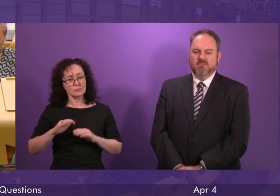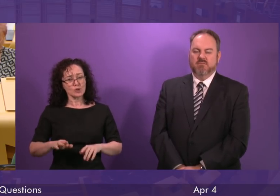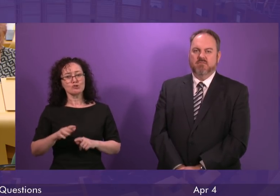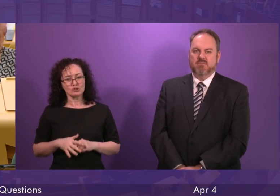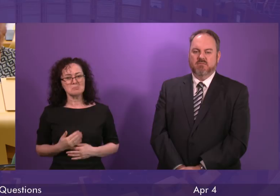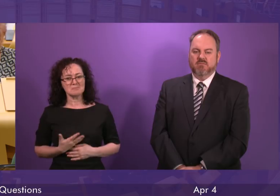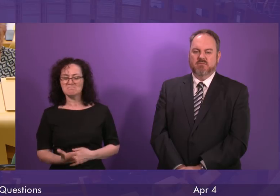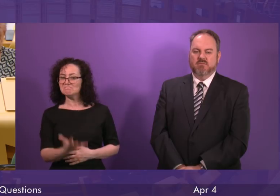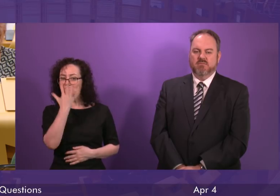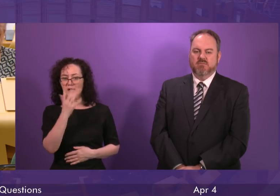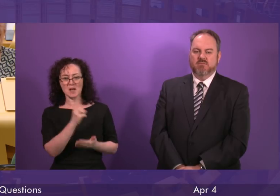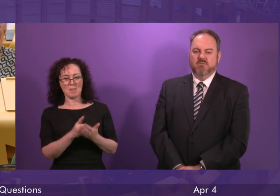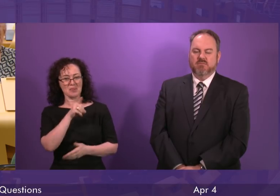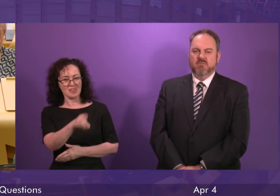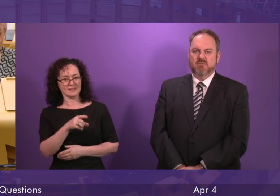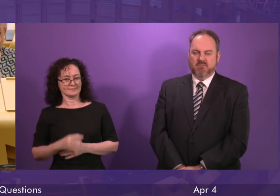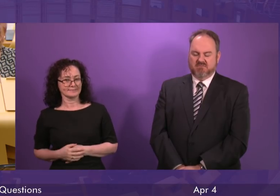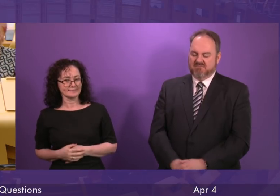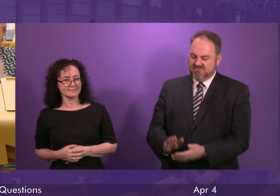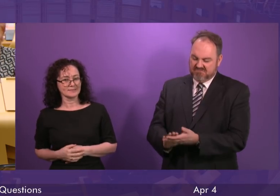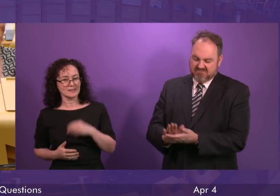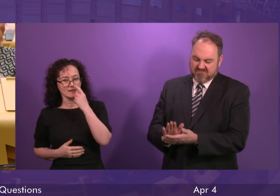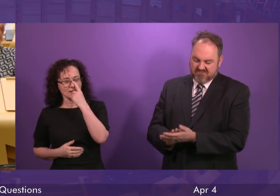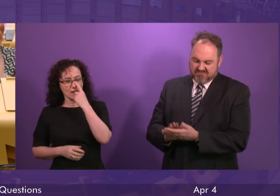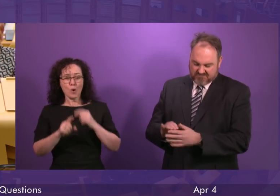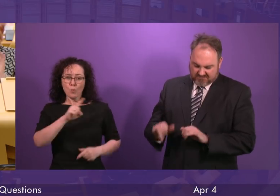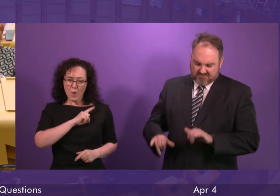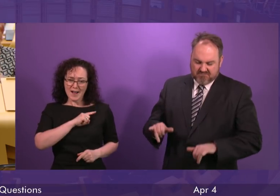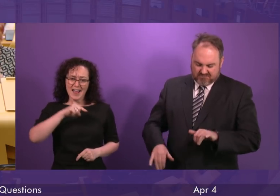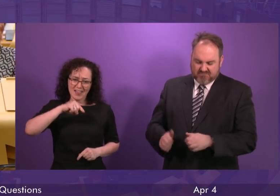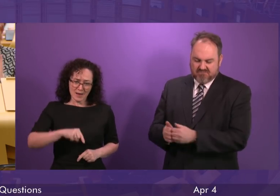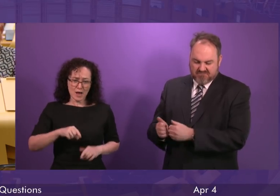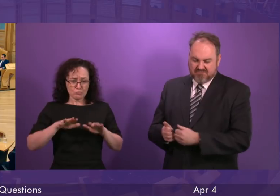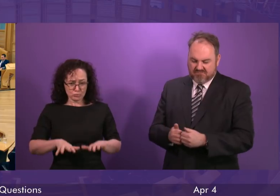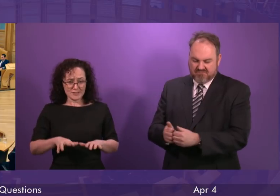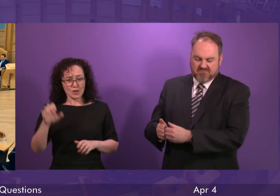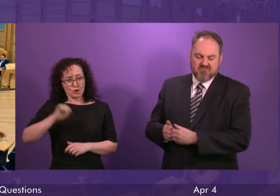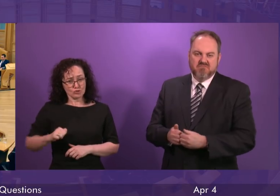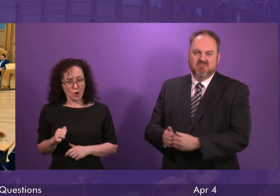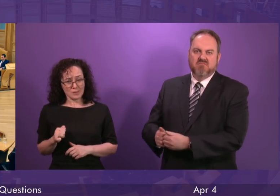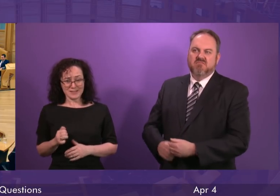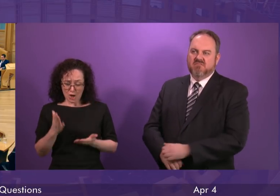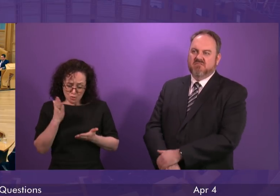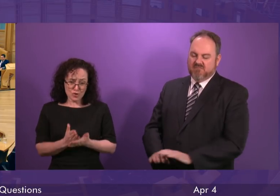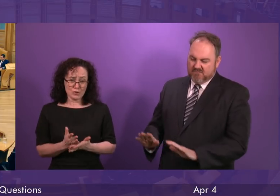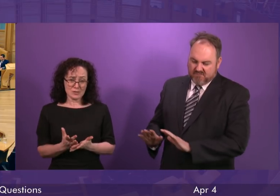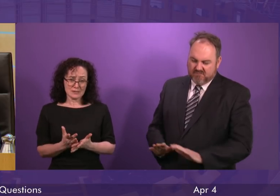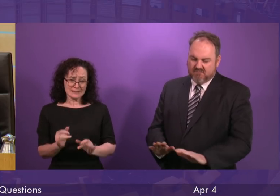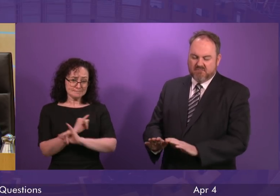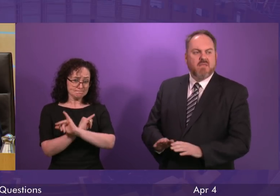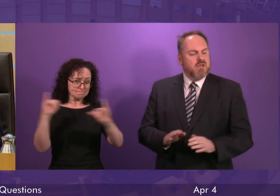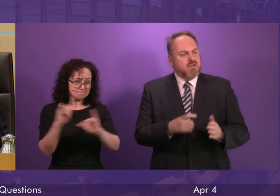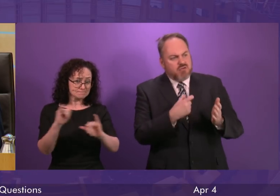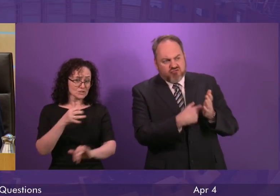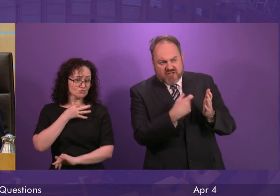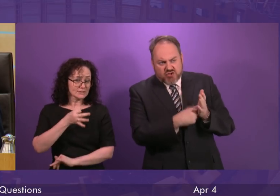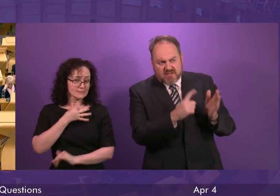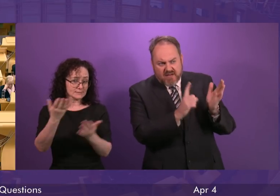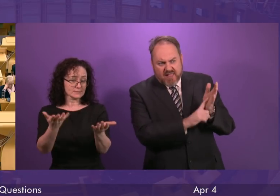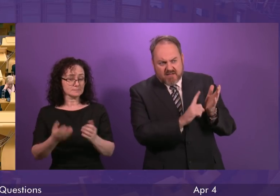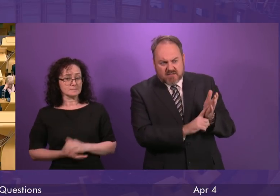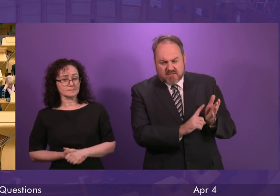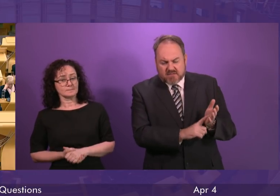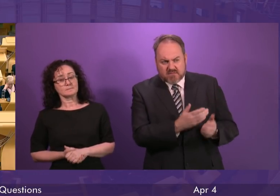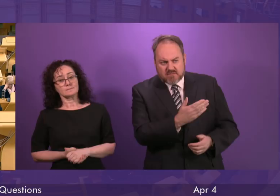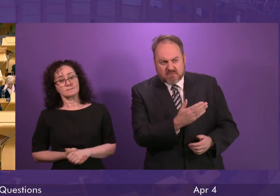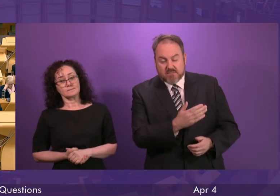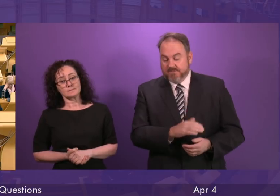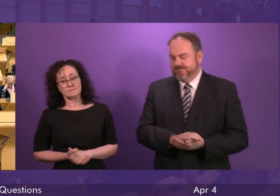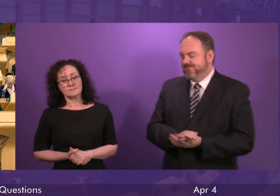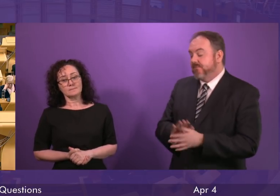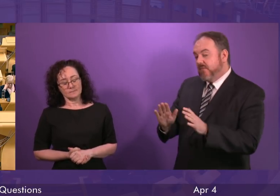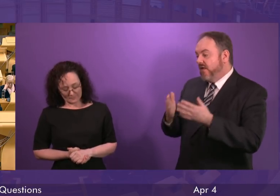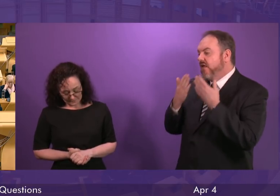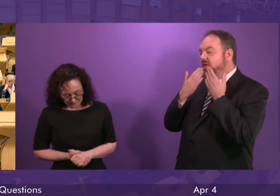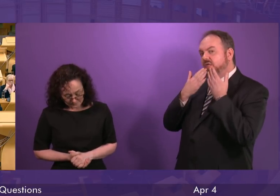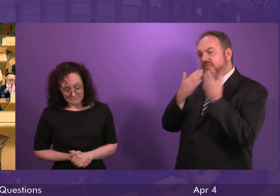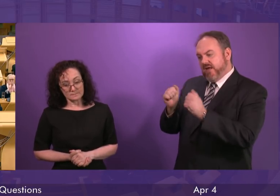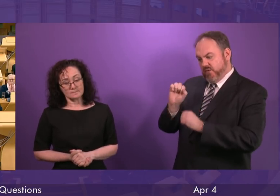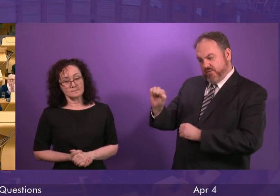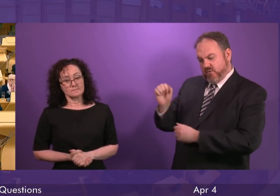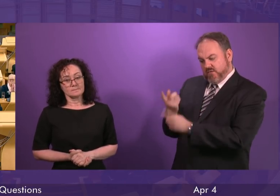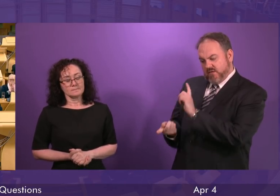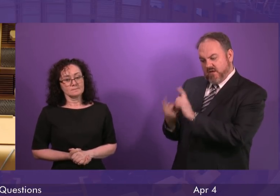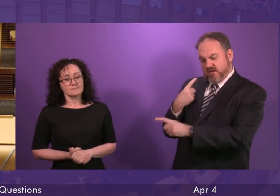their heads in shame at the fact that they have brought the country to the brink of crisis.